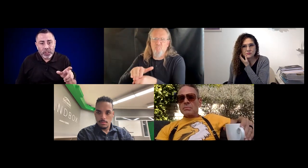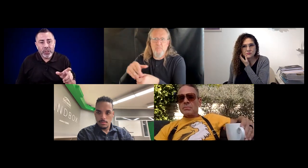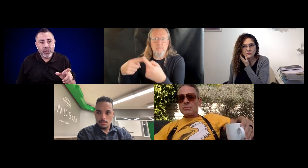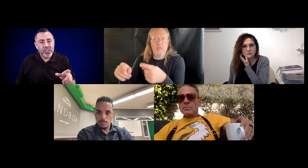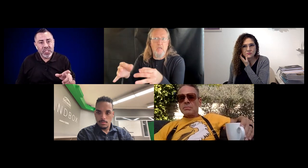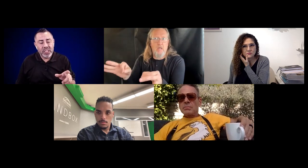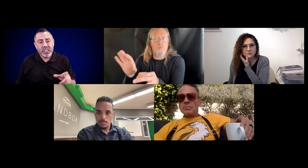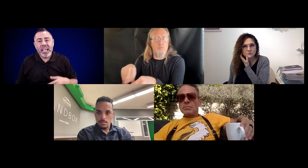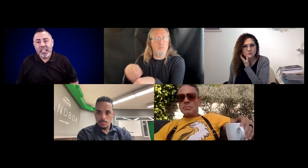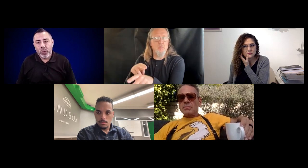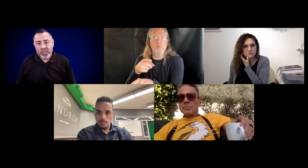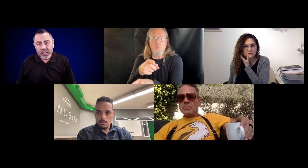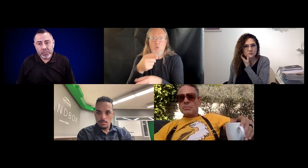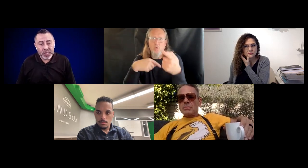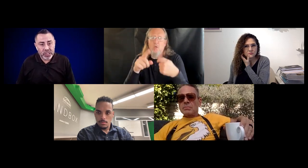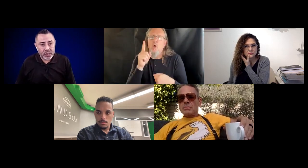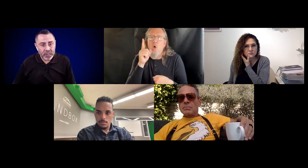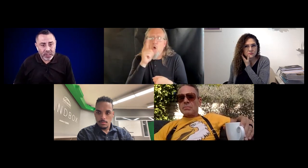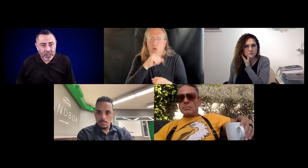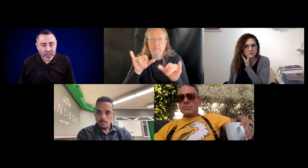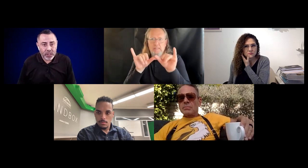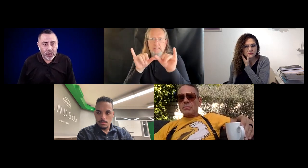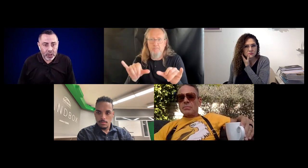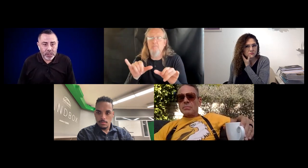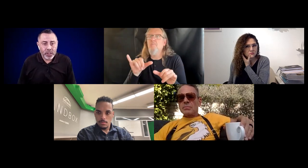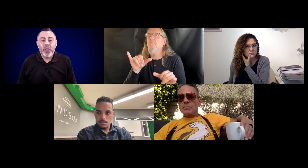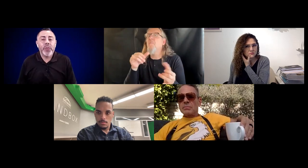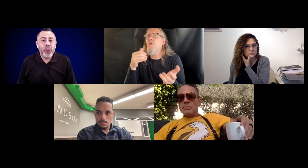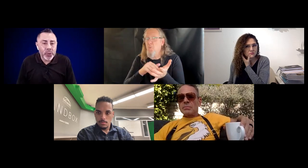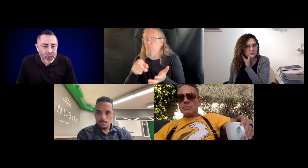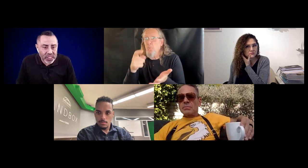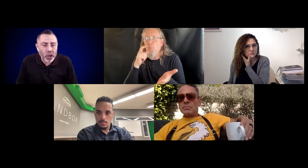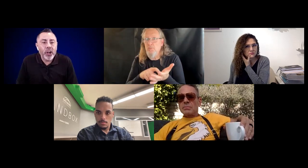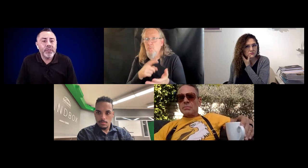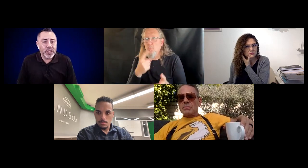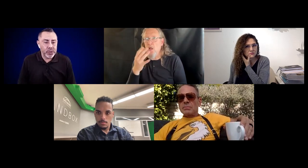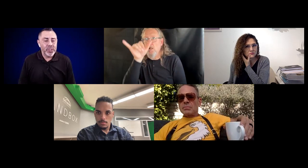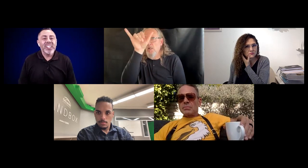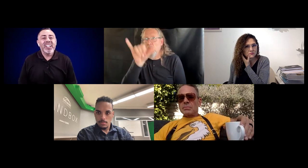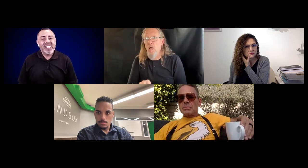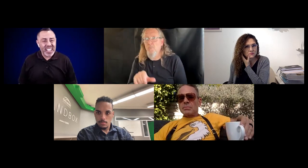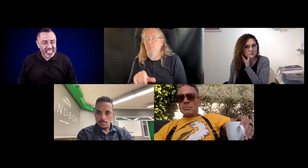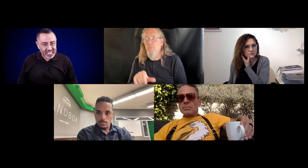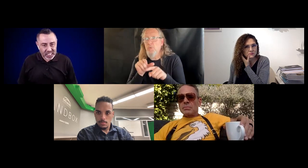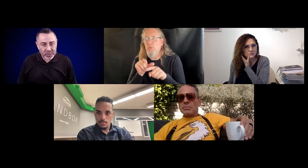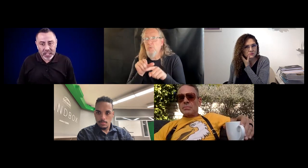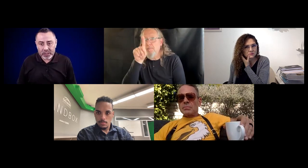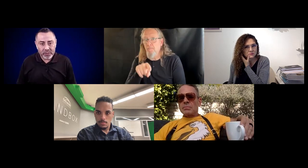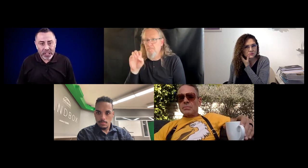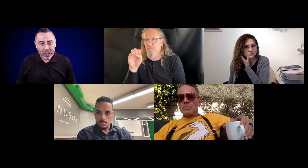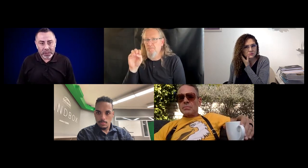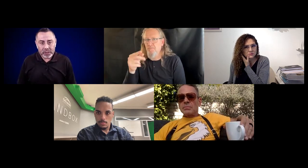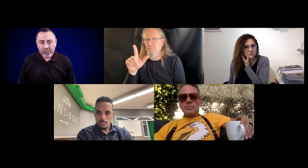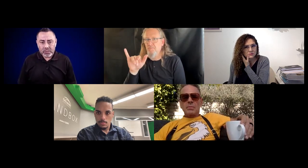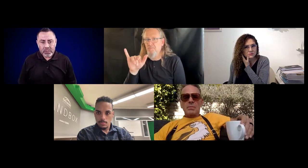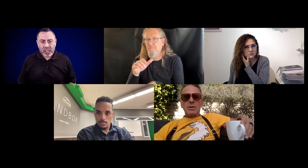You see that linguistic oppression, those are the artificial sign systems that are developed.